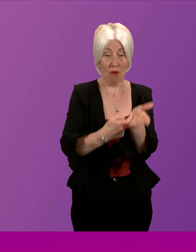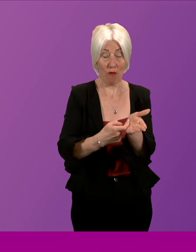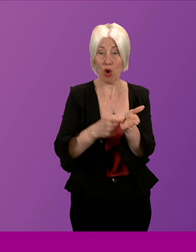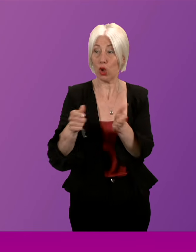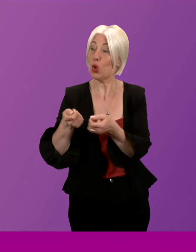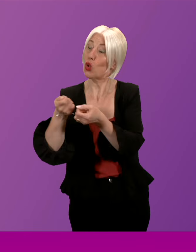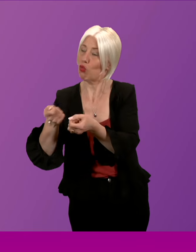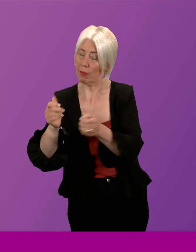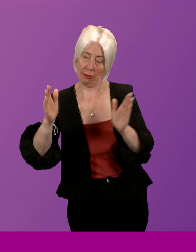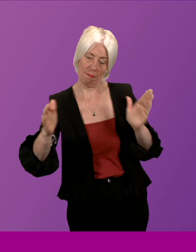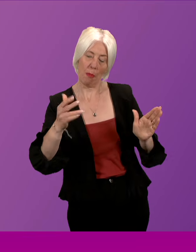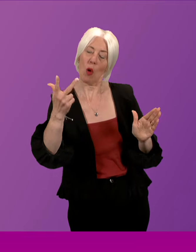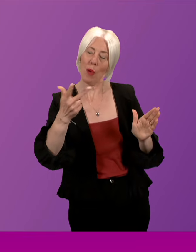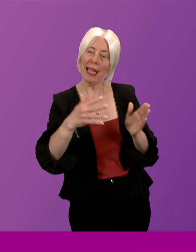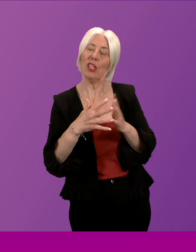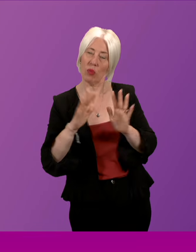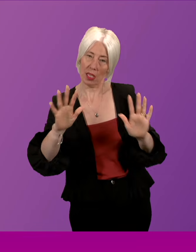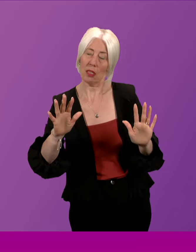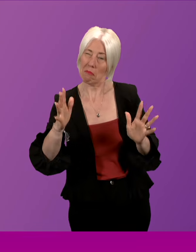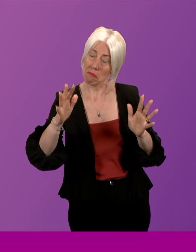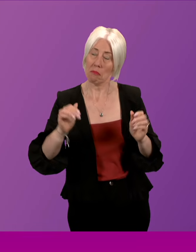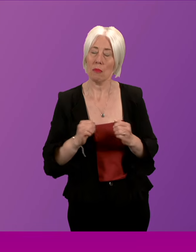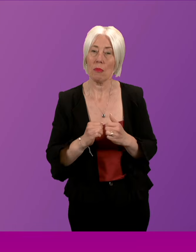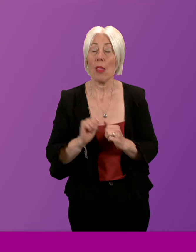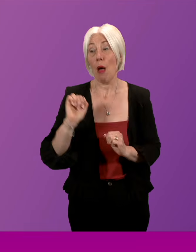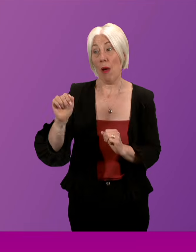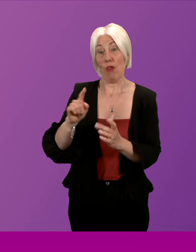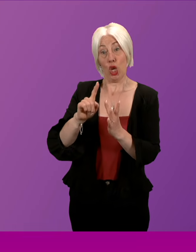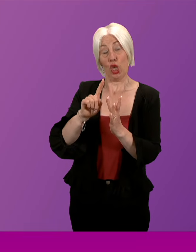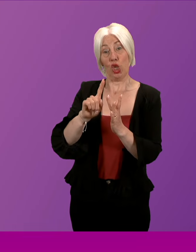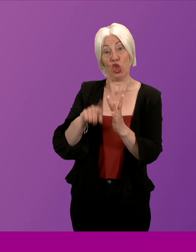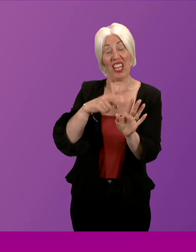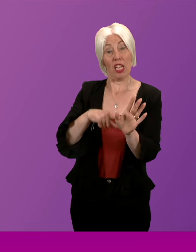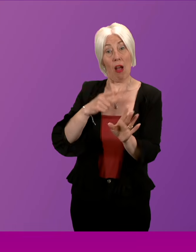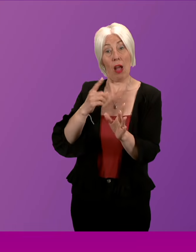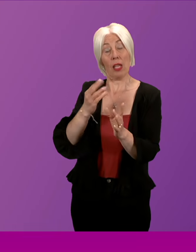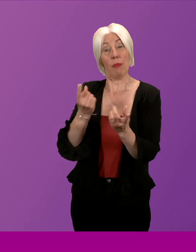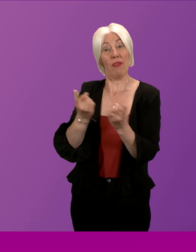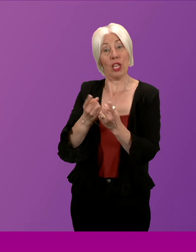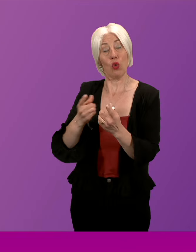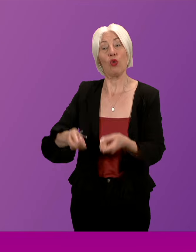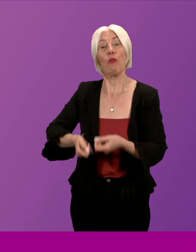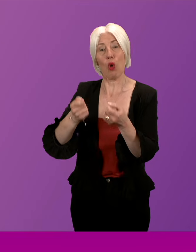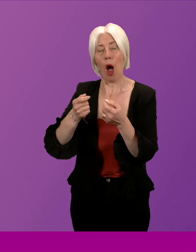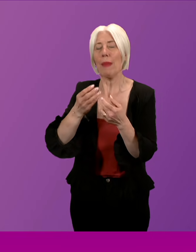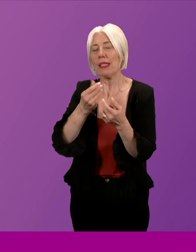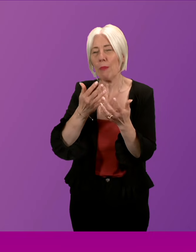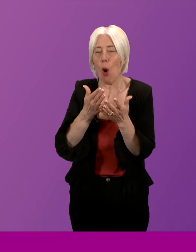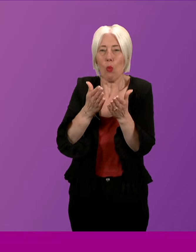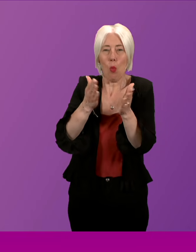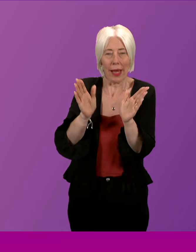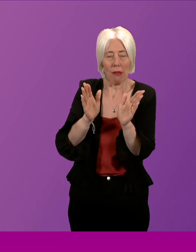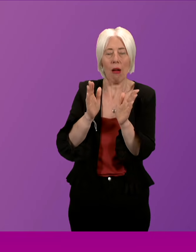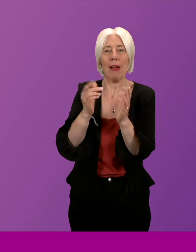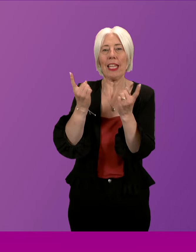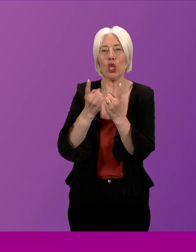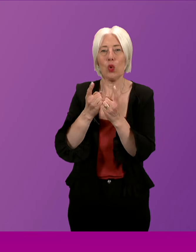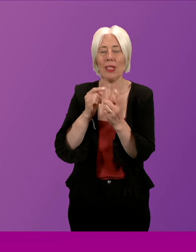Some of the issues that Jenny Young has raised are broader issues about access to the appropriate